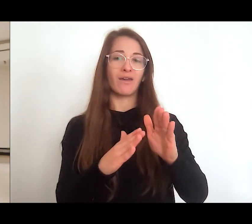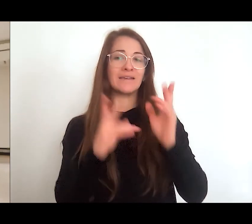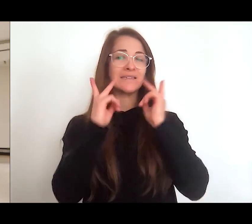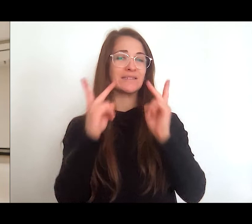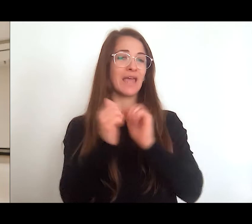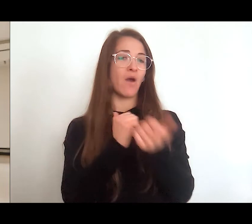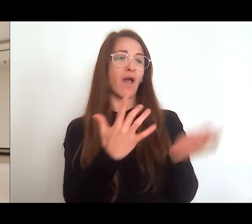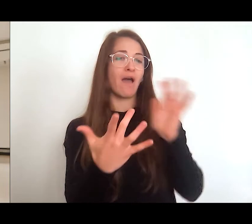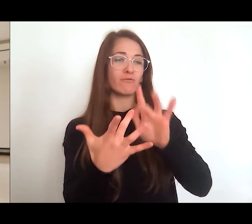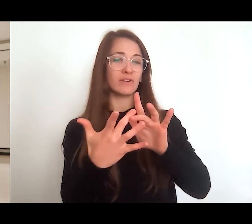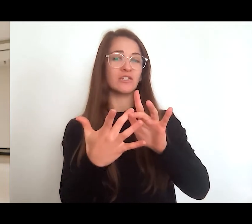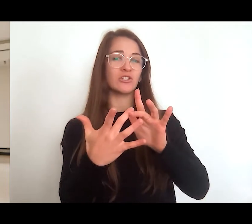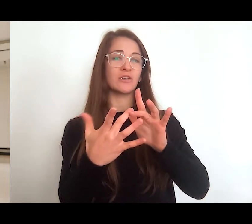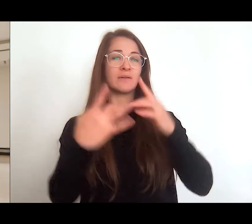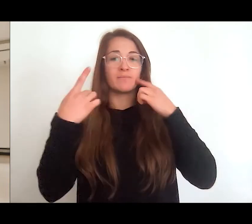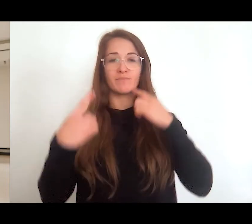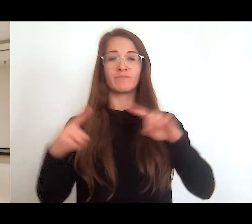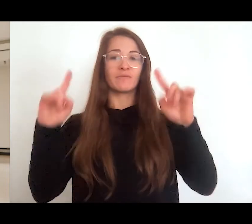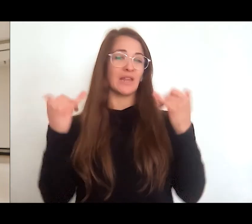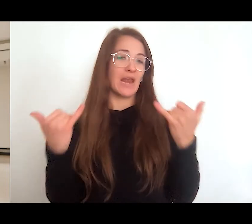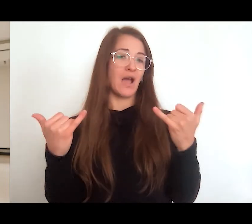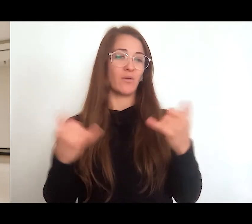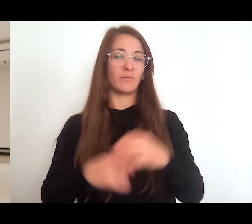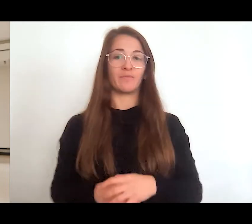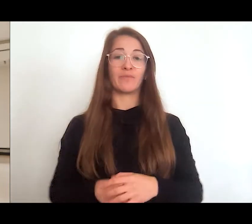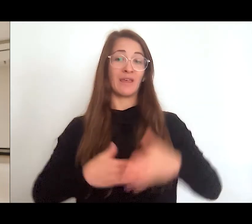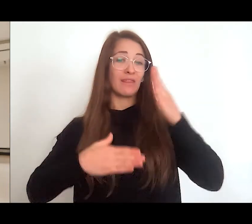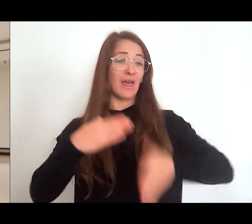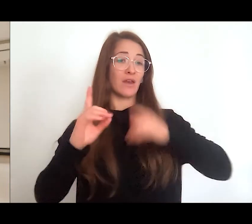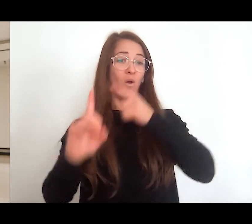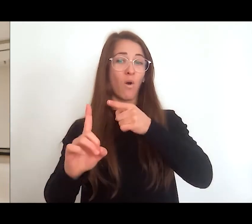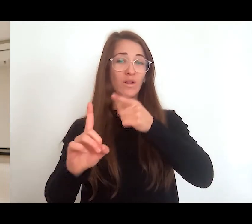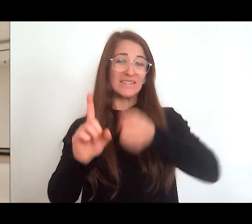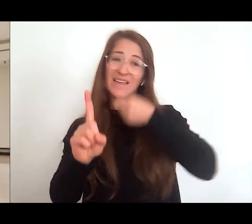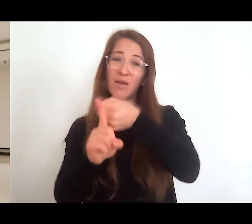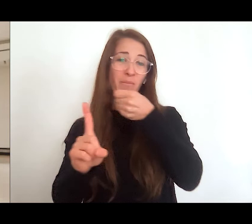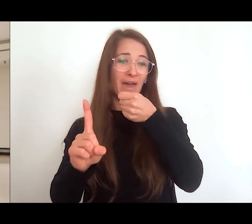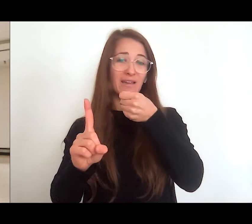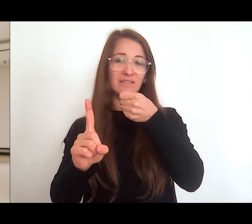REFRESHING WAY TO SEE HOW OUTREACH IS WORKING BECAUSE THE